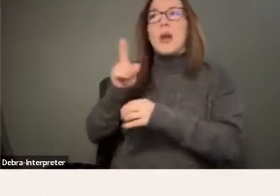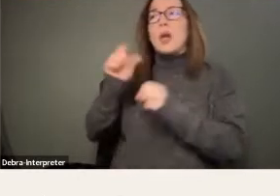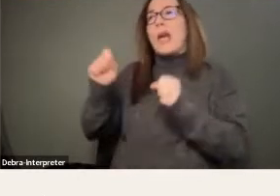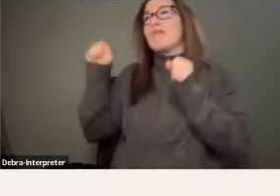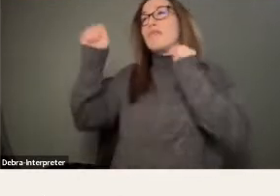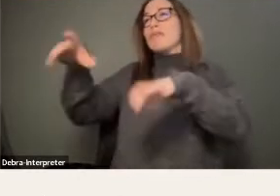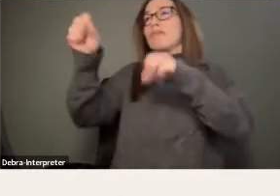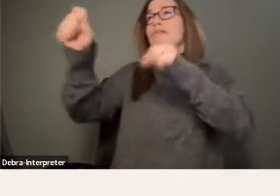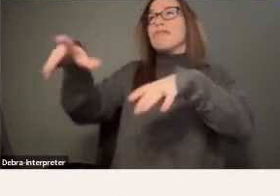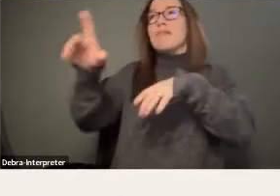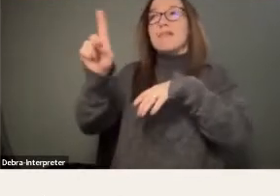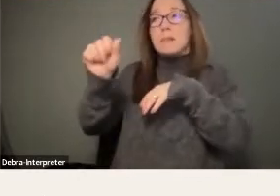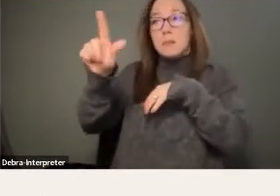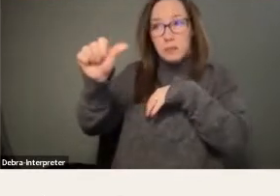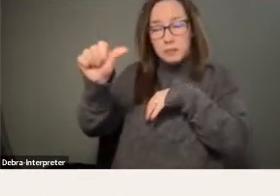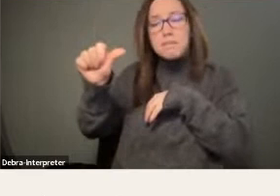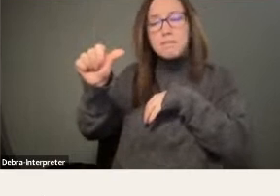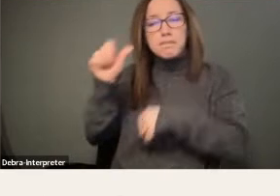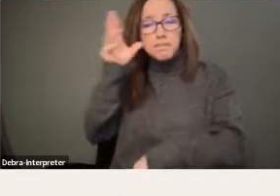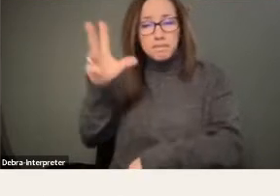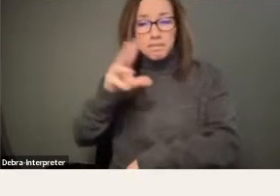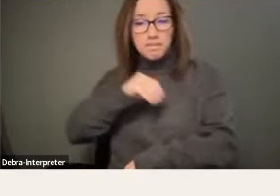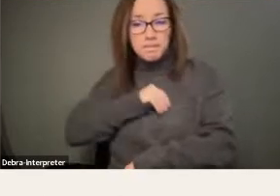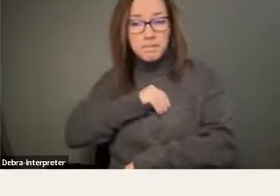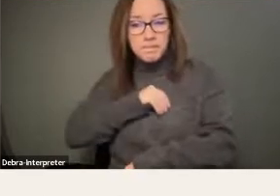repositivetory. So if it is not a subject or